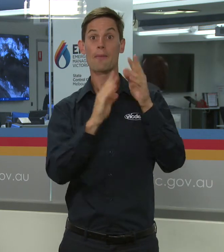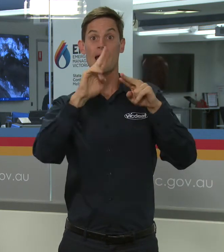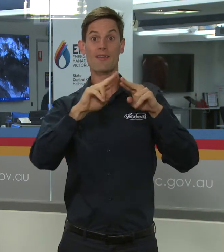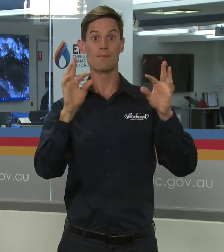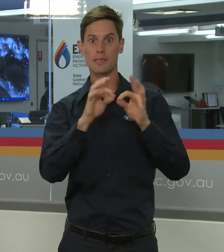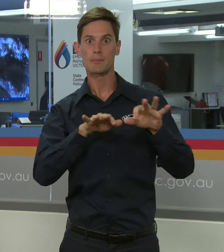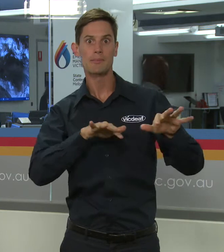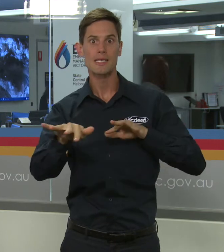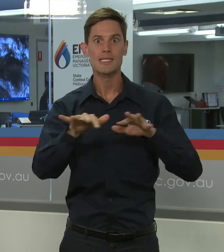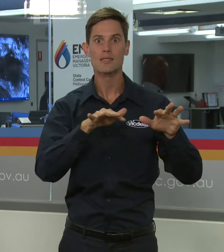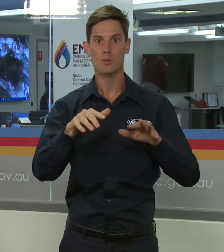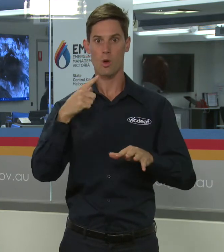around the metro area.